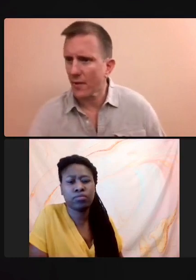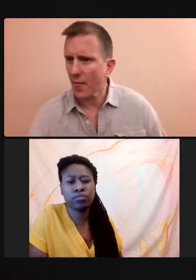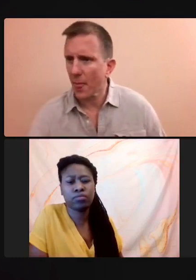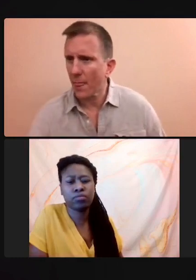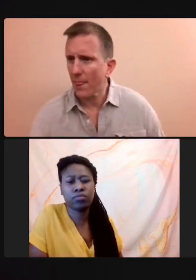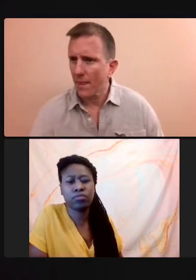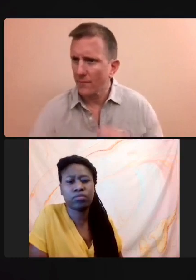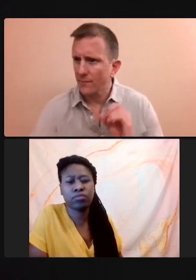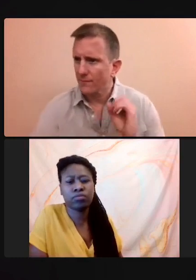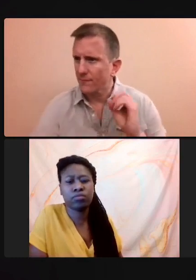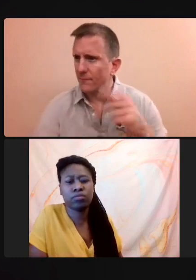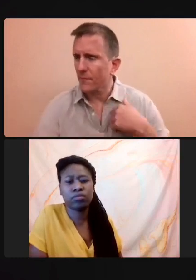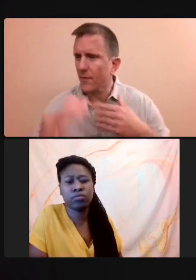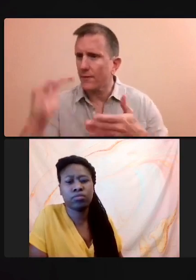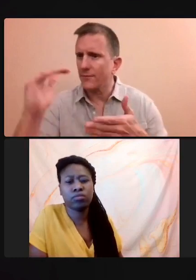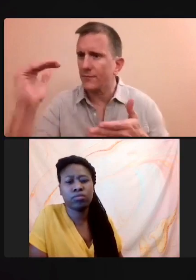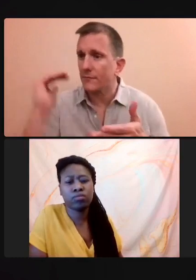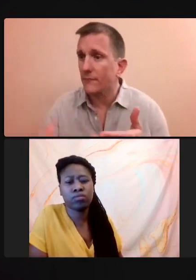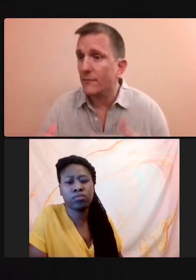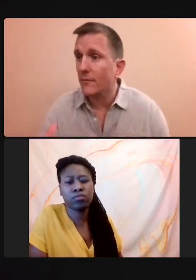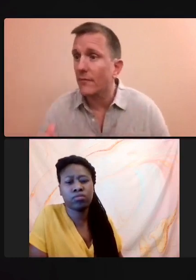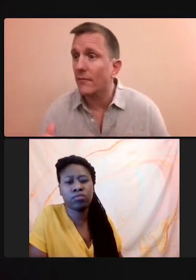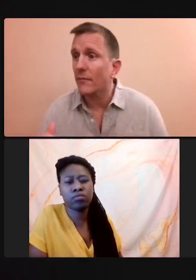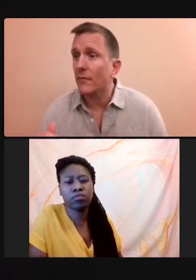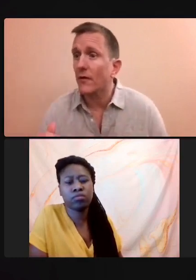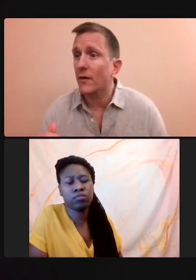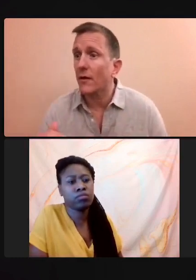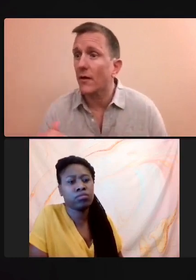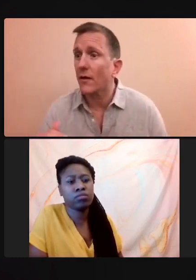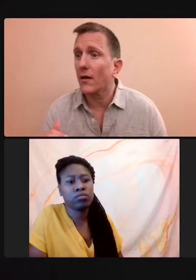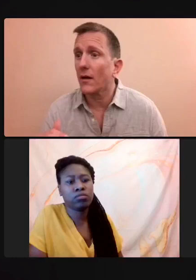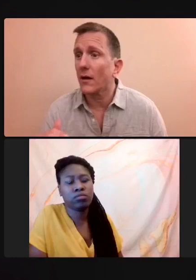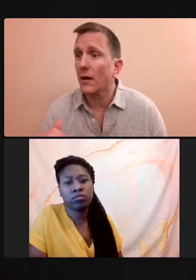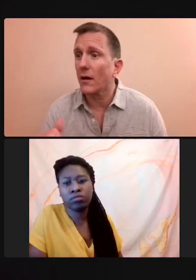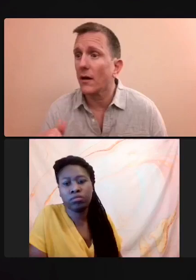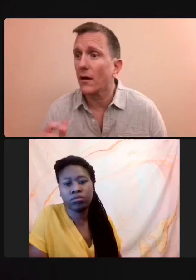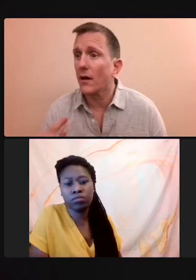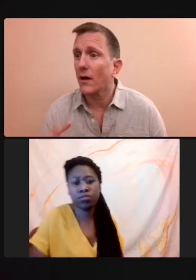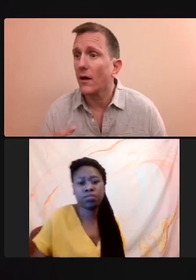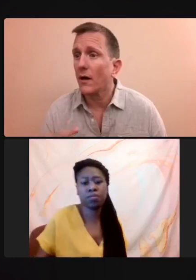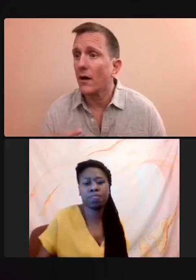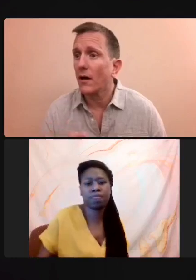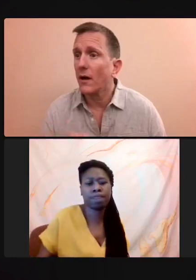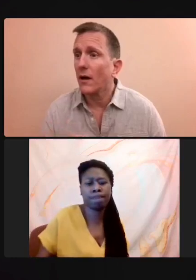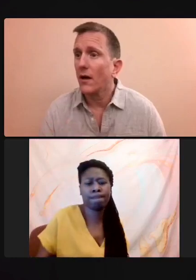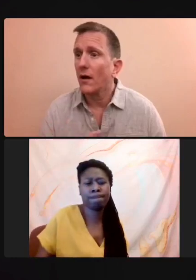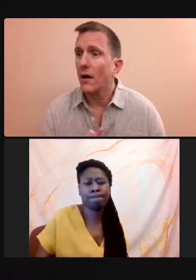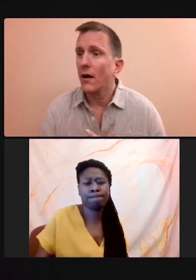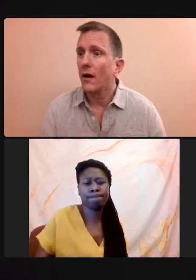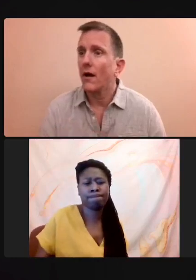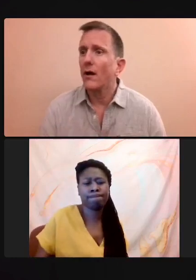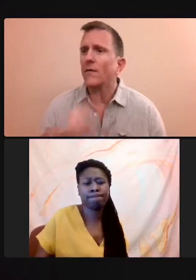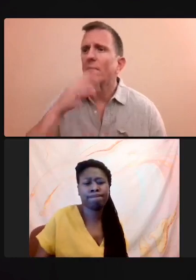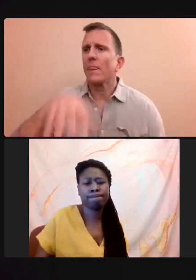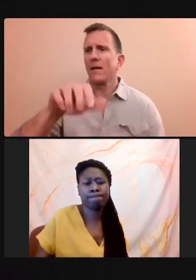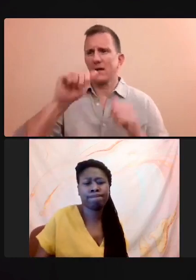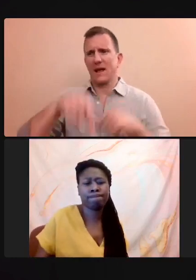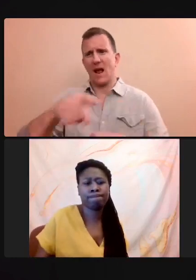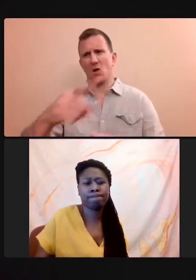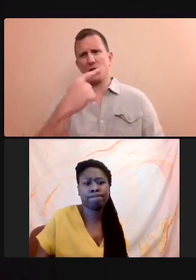So, you know, again, there's interpreters that come through the door last minute, and I oftentimes will get that feedback from the hearing person.